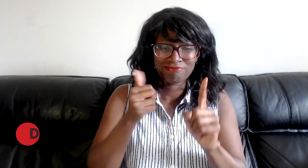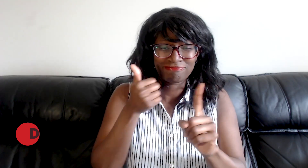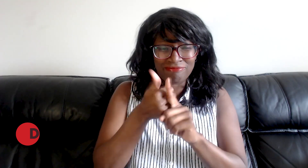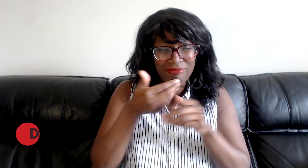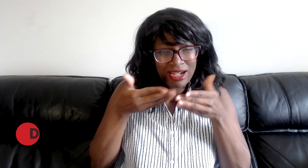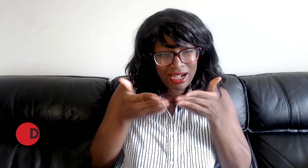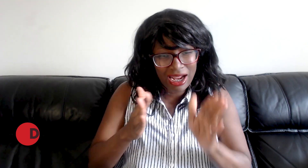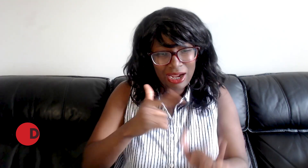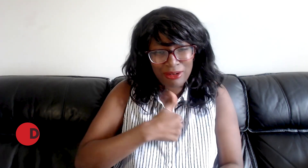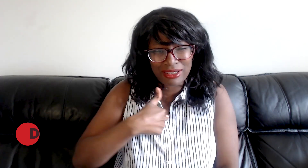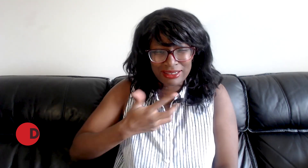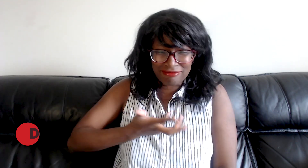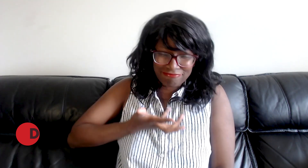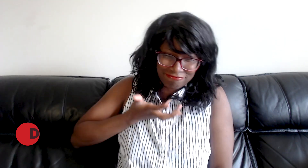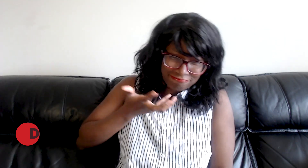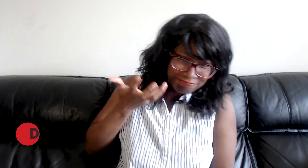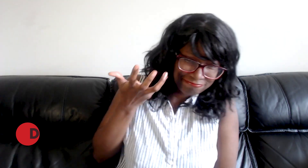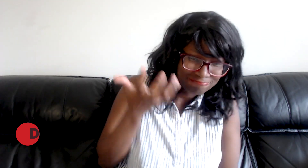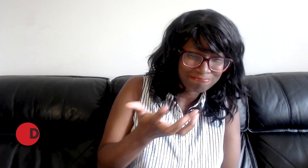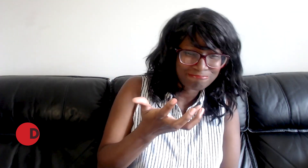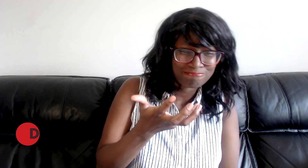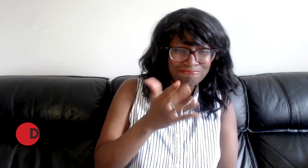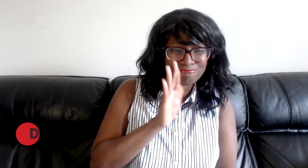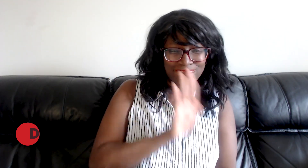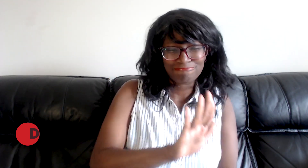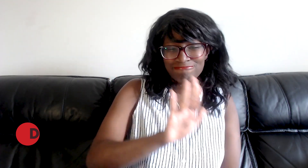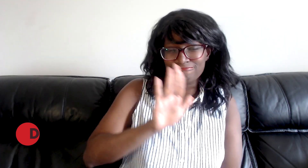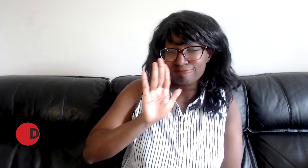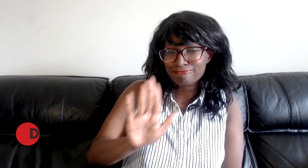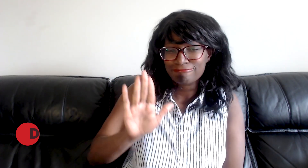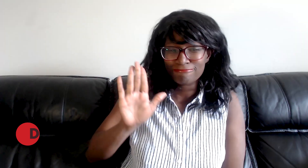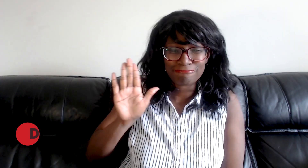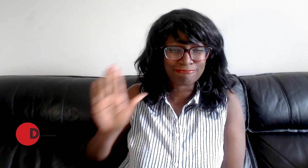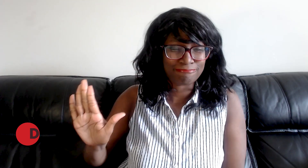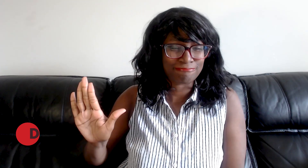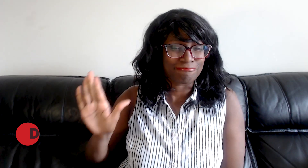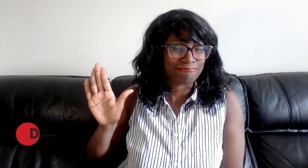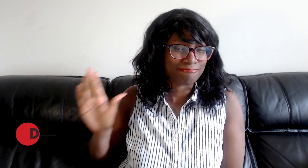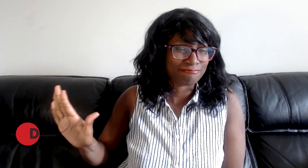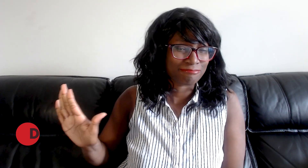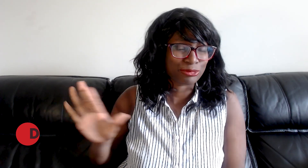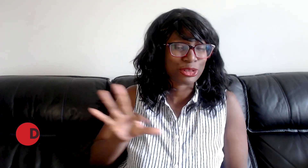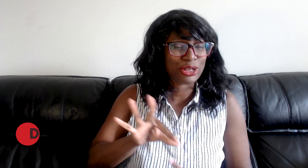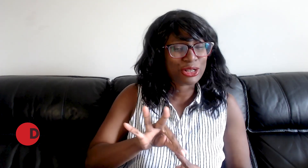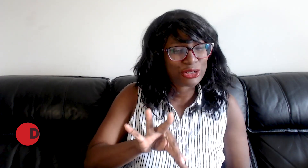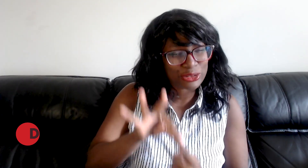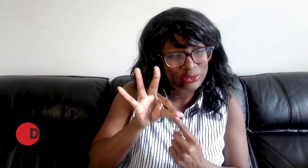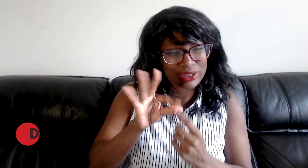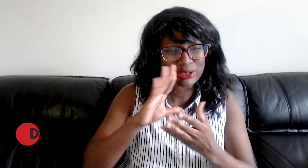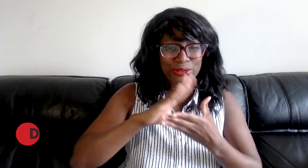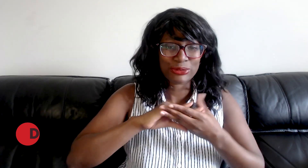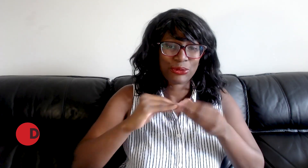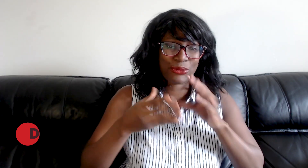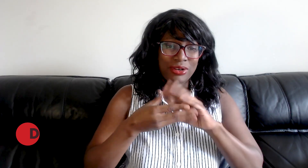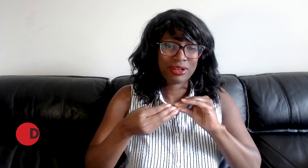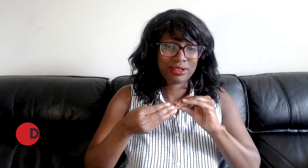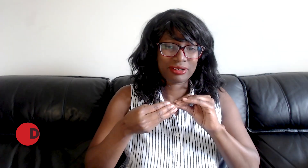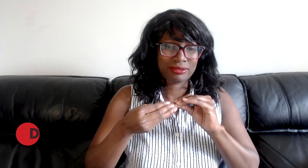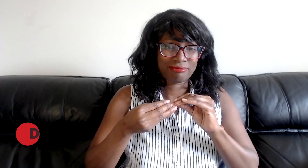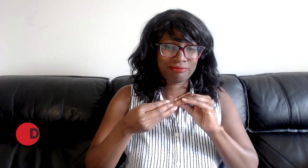This allowed us to share our unique stories.